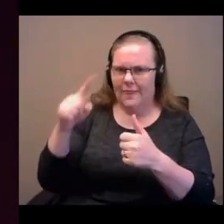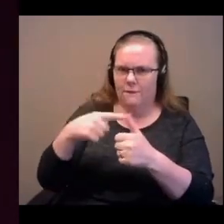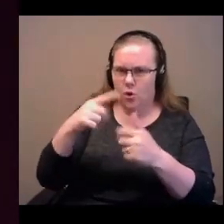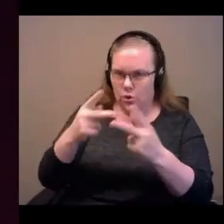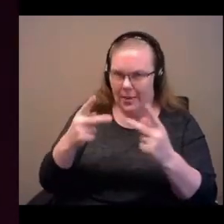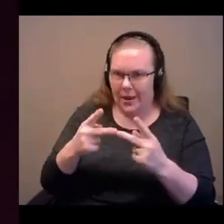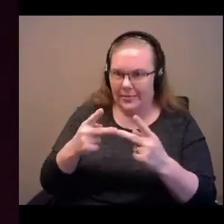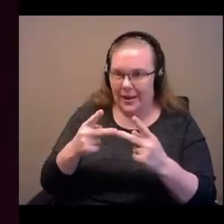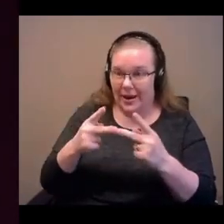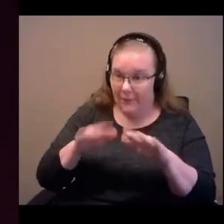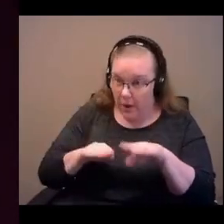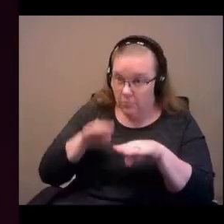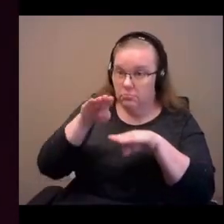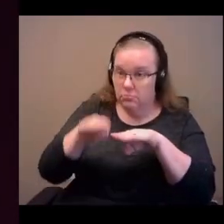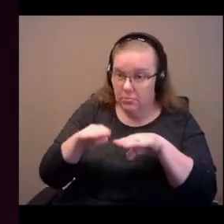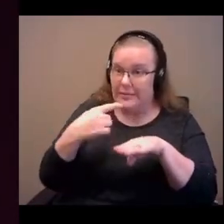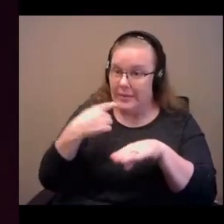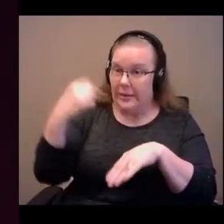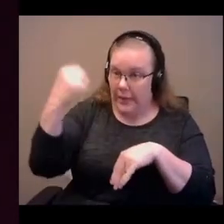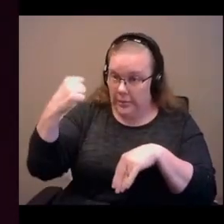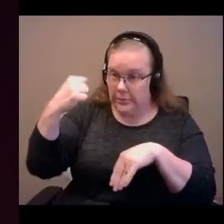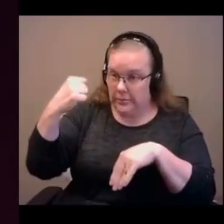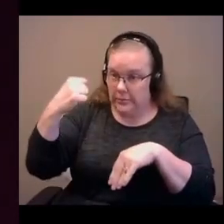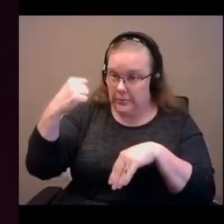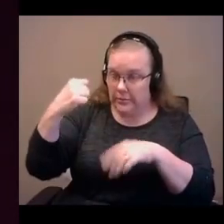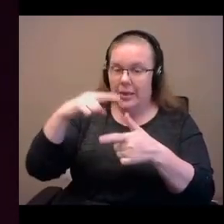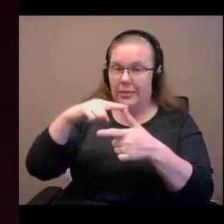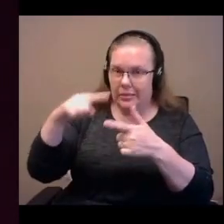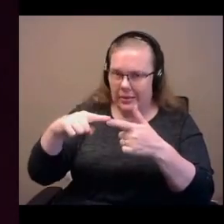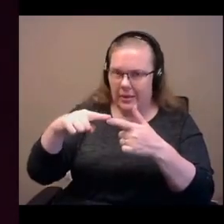that step to say yes to that question, well, now they’re gonna be much more likely to want to be